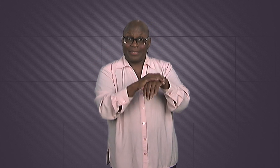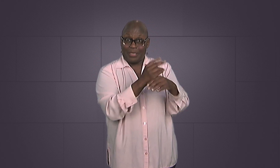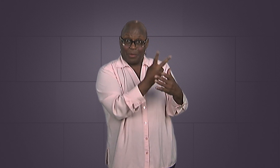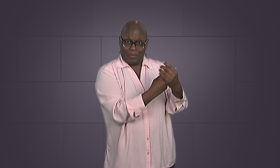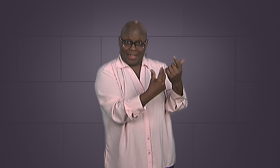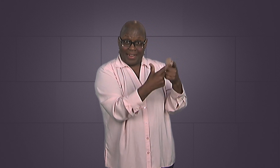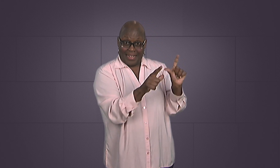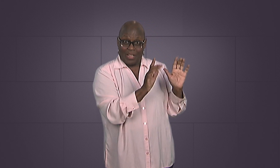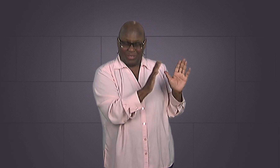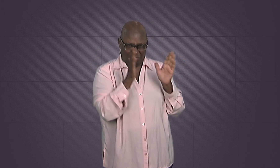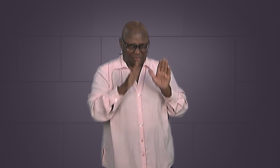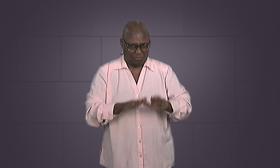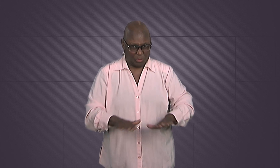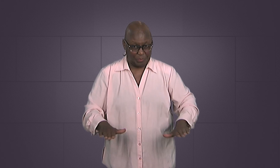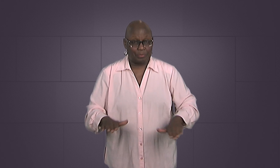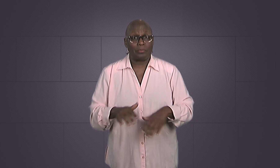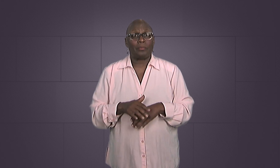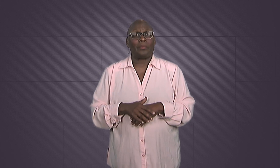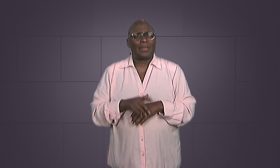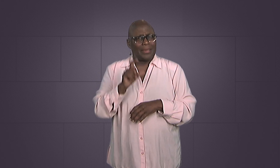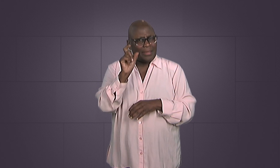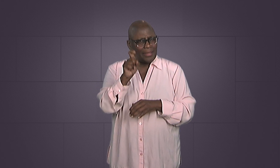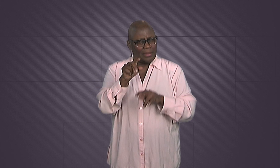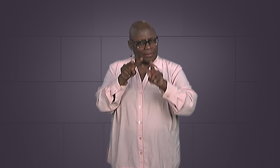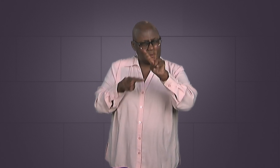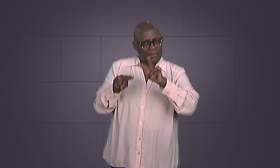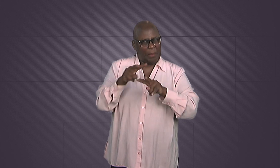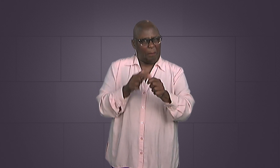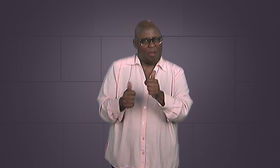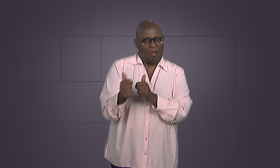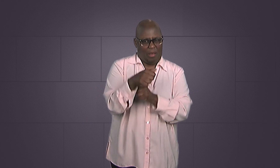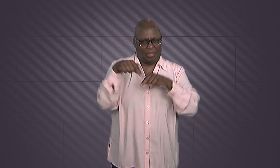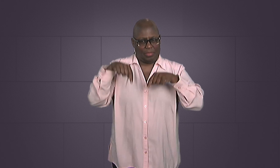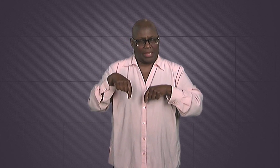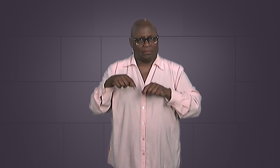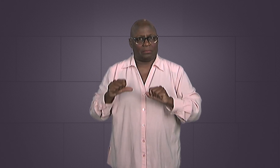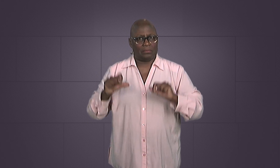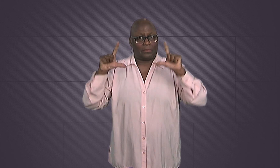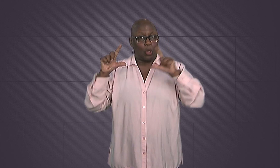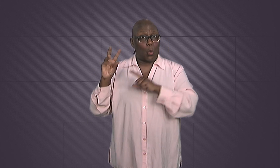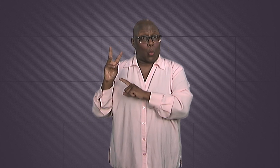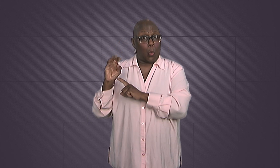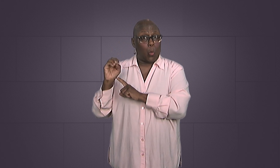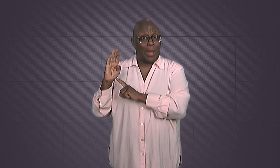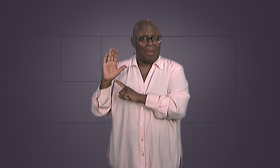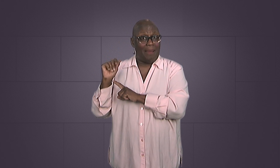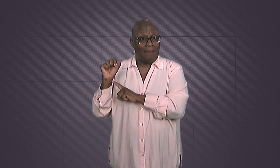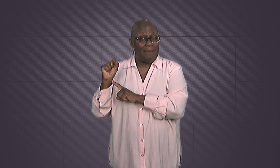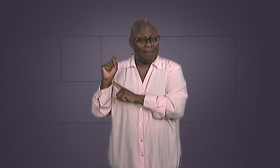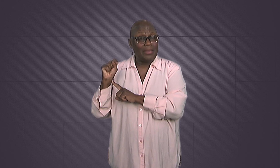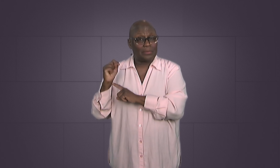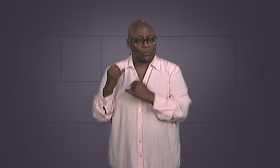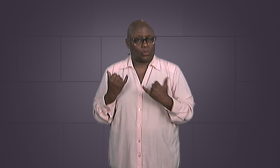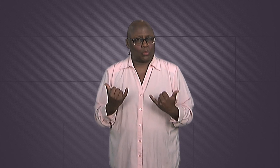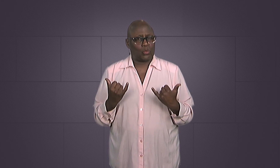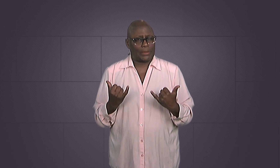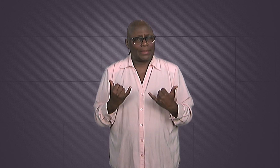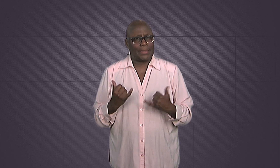and spoken English bilingual approach that are beyond the scope of this webcast today.